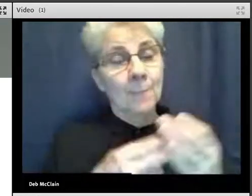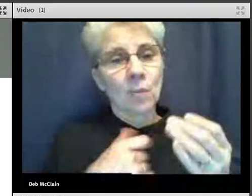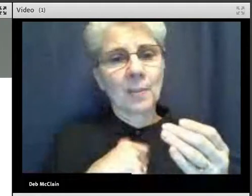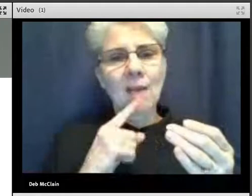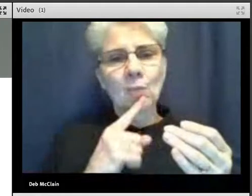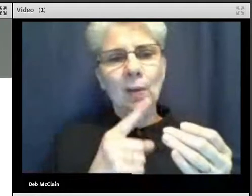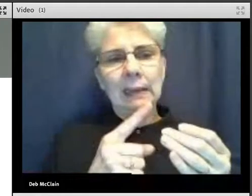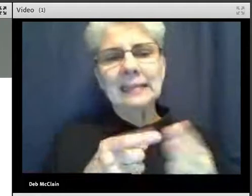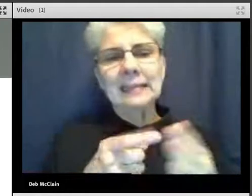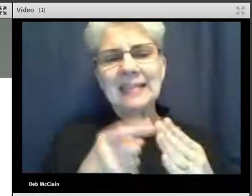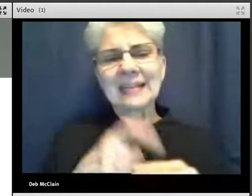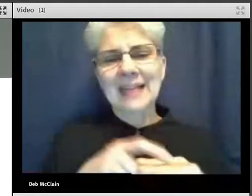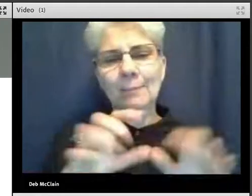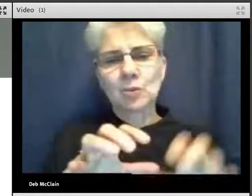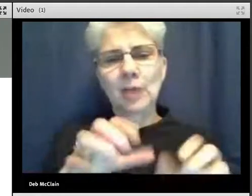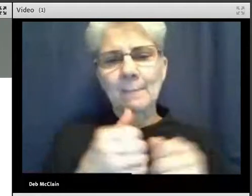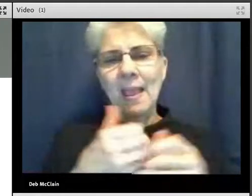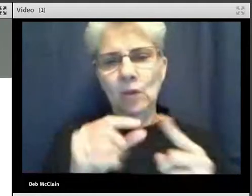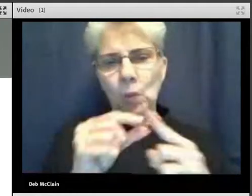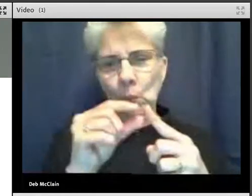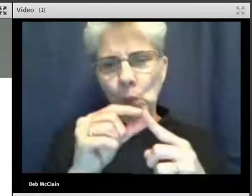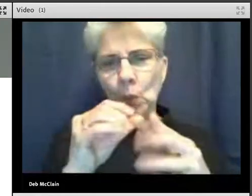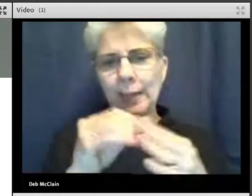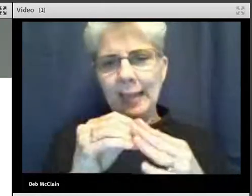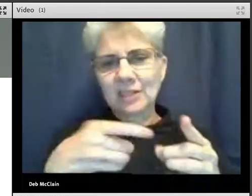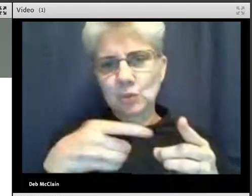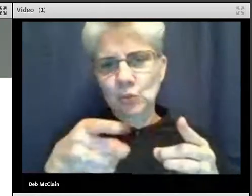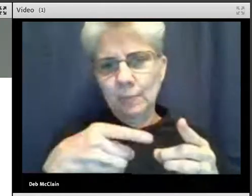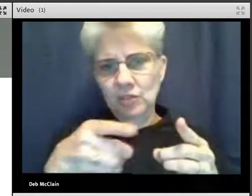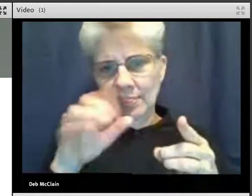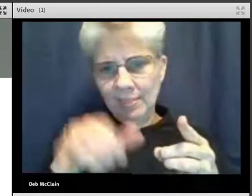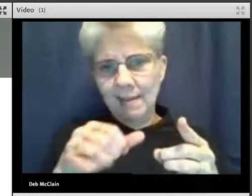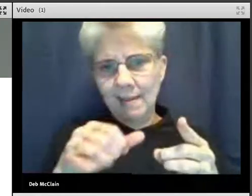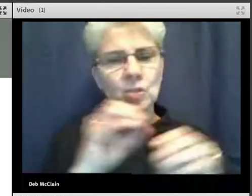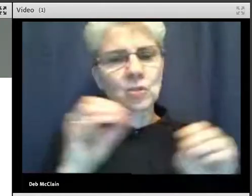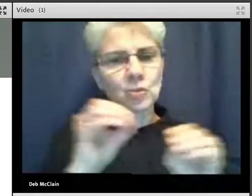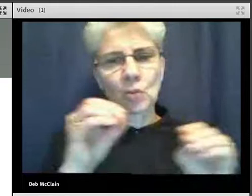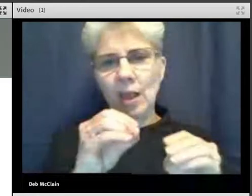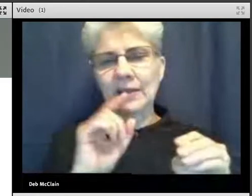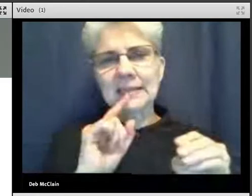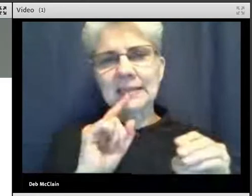And I have done both. I would really, though, take the time to type every single word into the description.